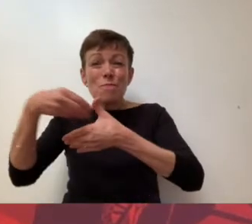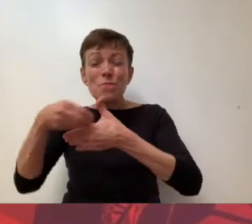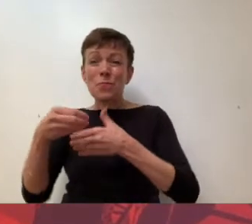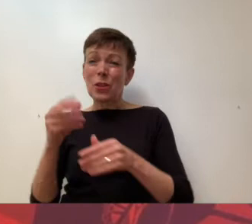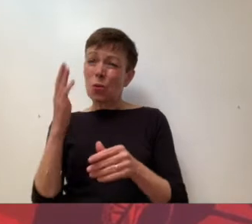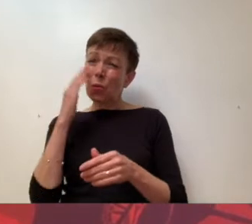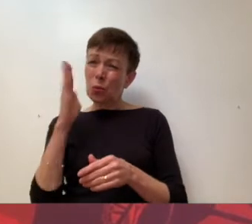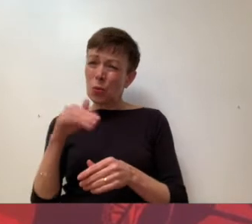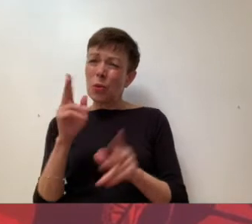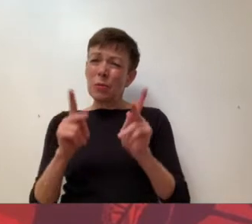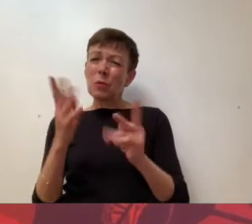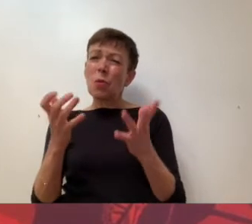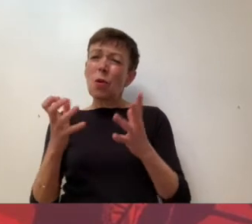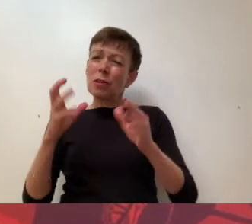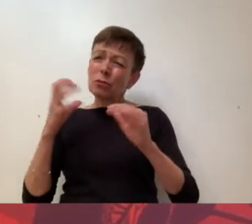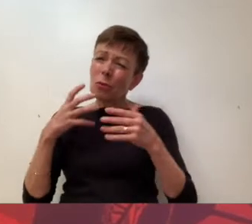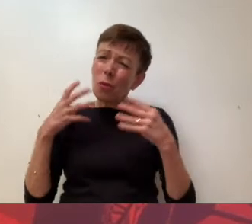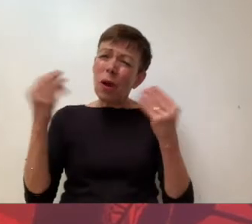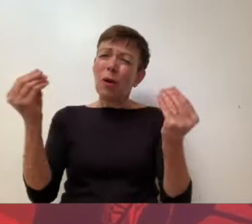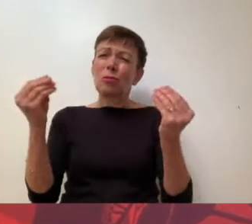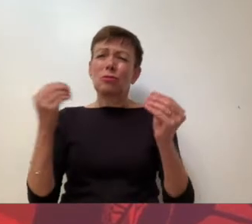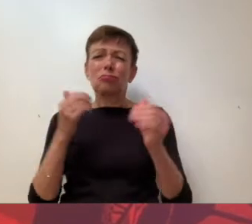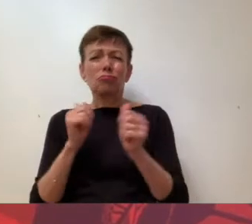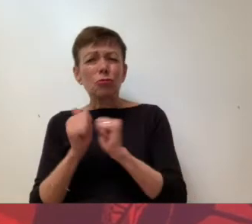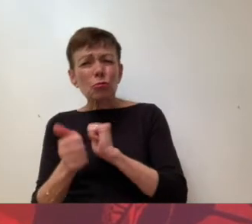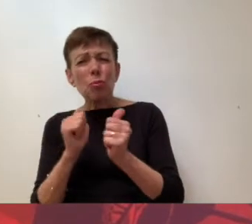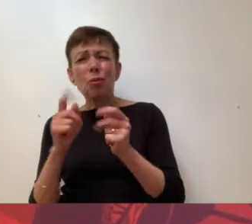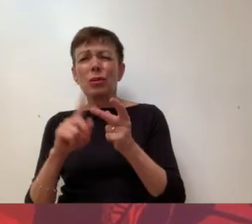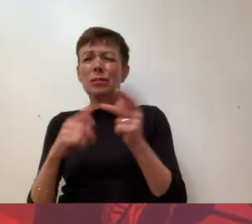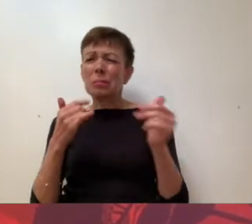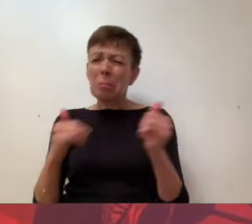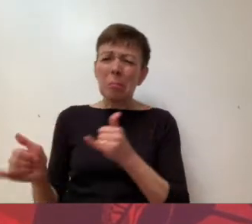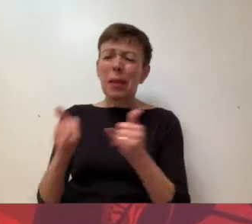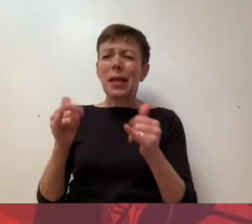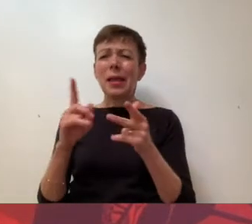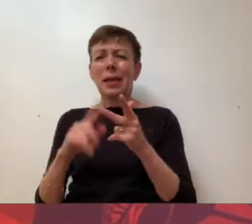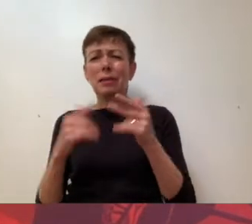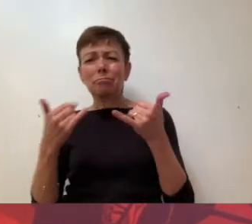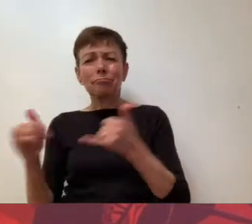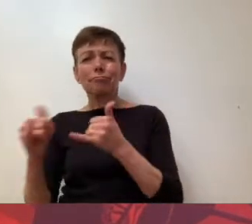With spring upon us finally, we know that citizens want to use our playgrounds, play